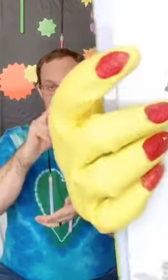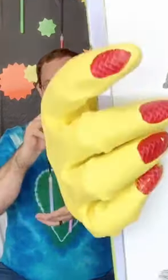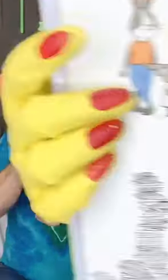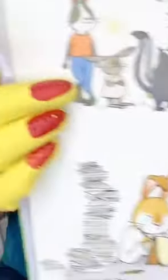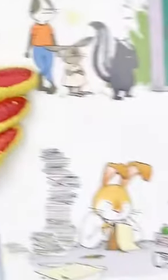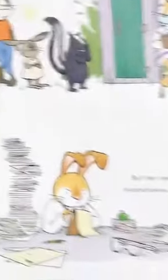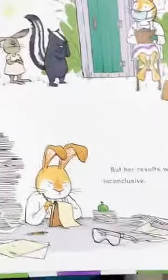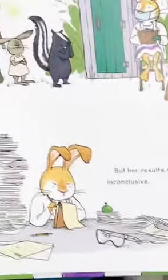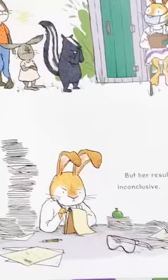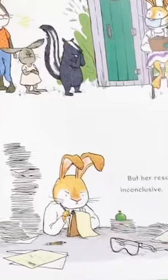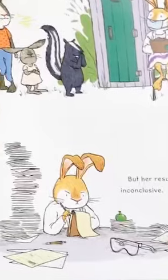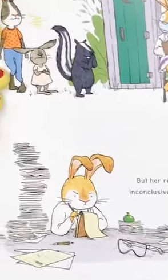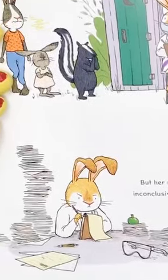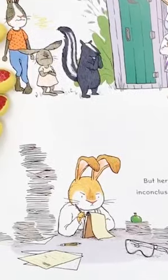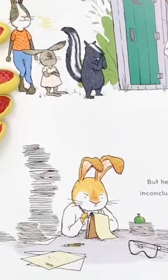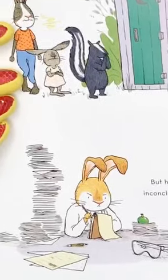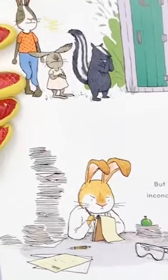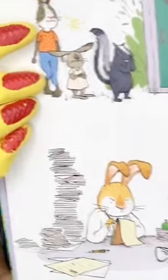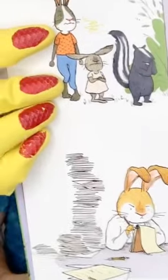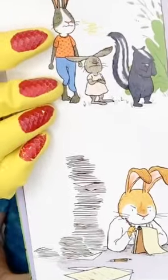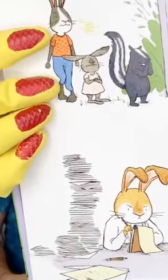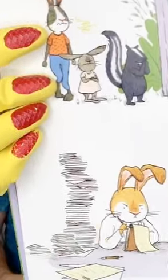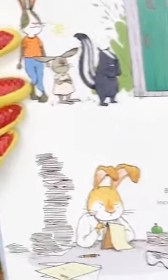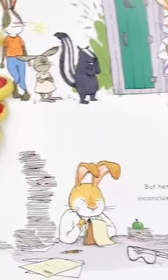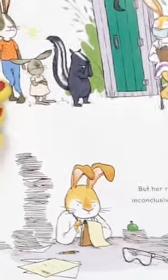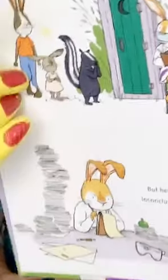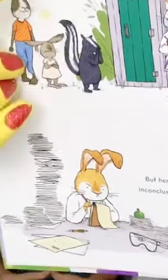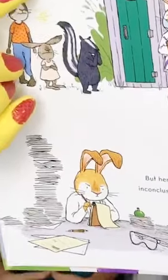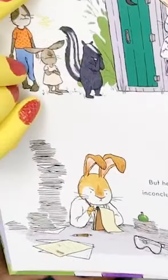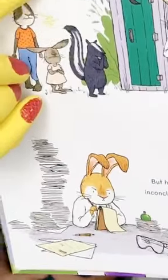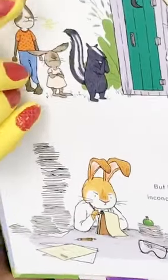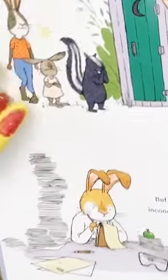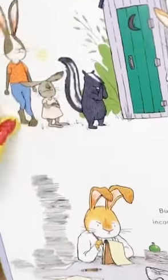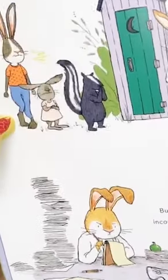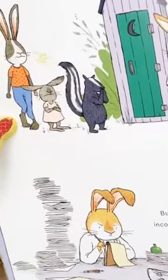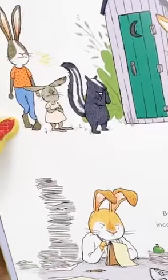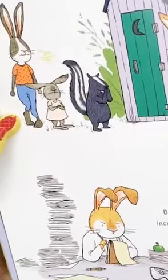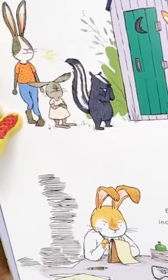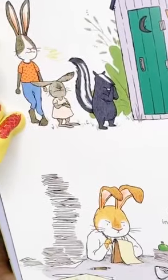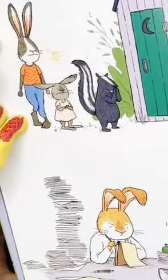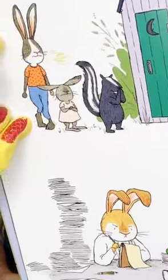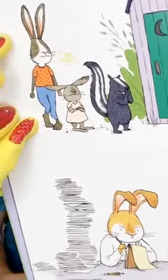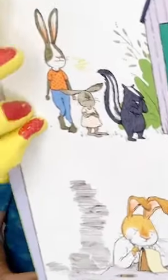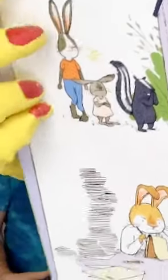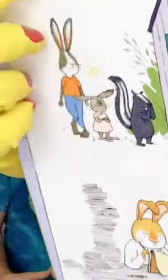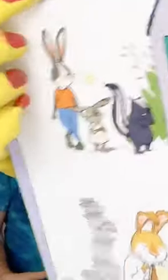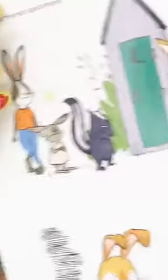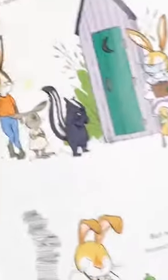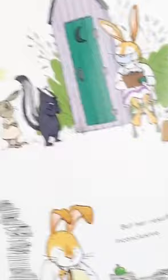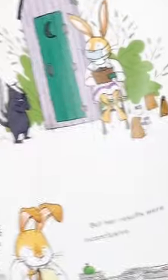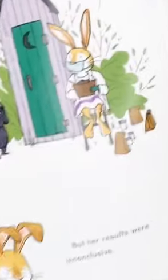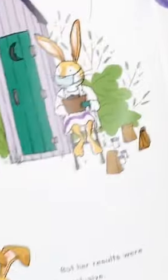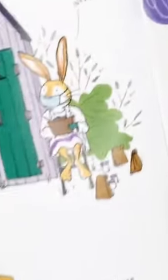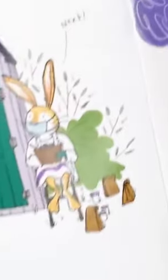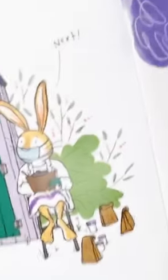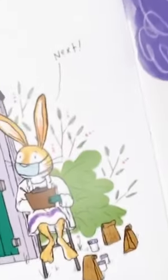this is happening. It is poop. There's all the poop bags, and there's everybody getting the specimens. And there's Charlotte, she's saying,